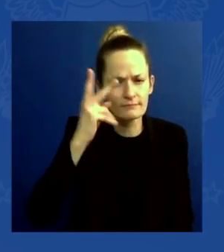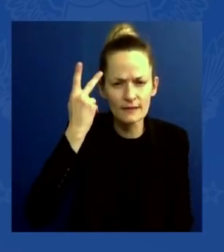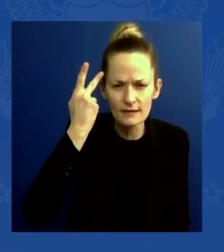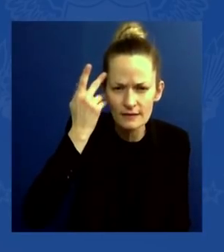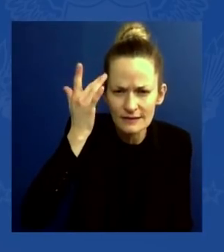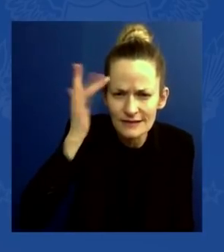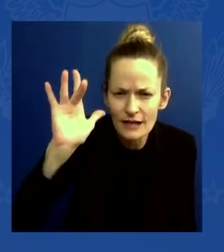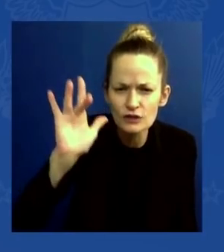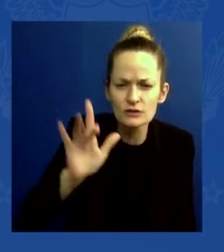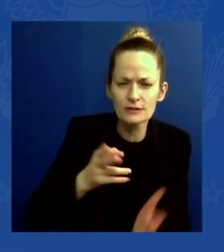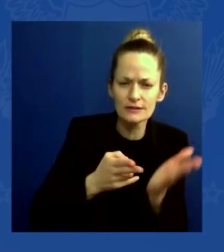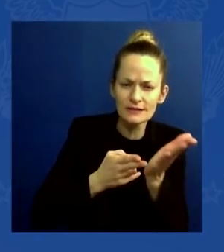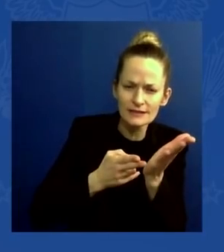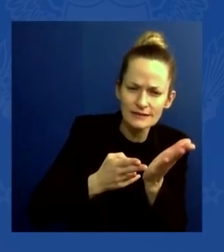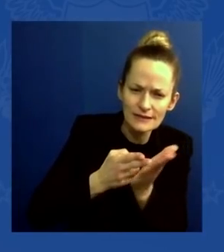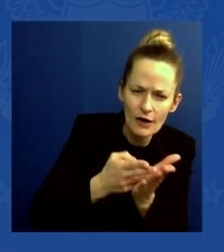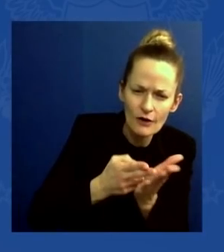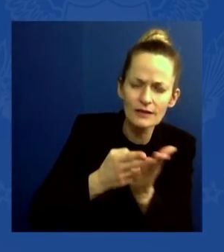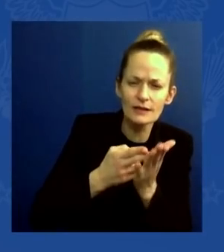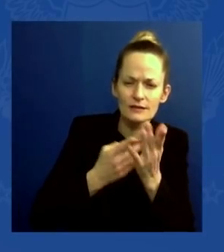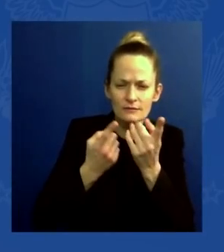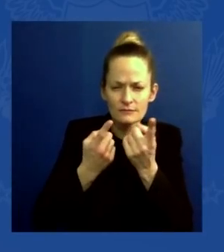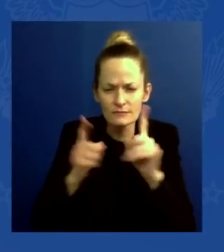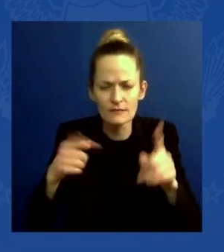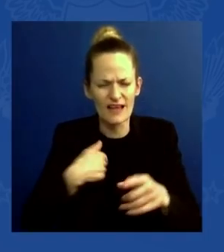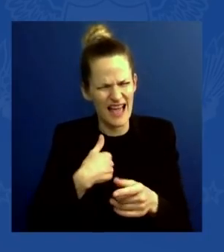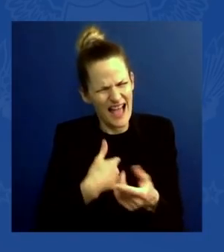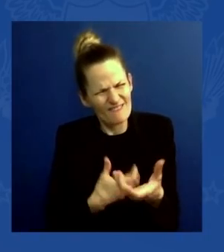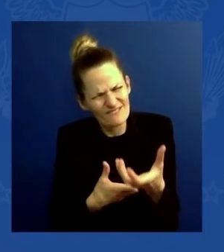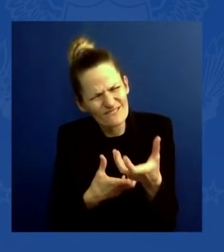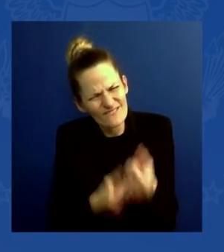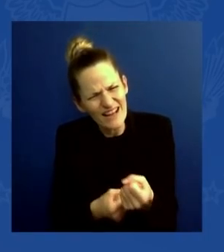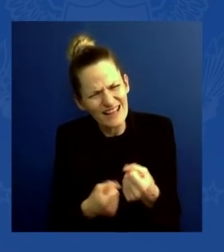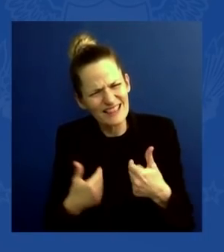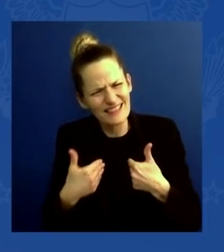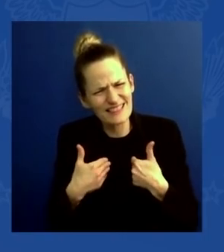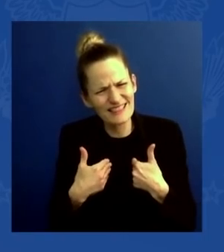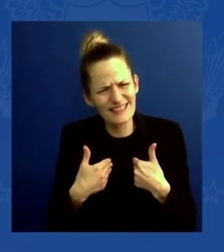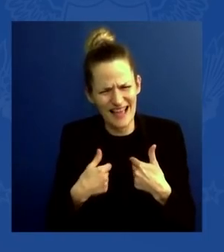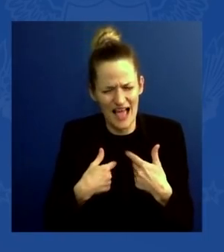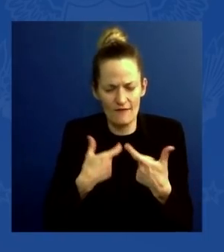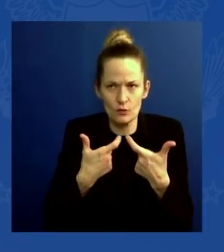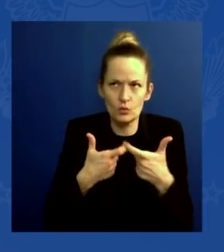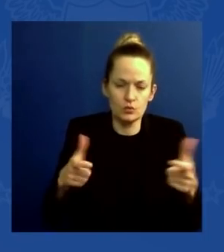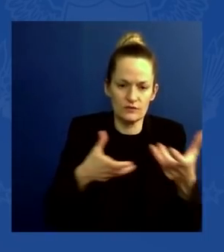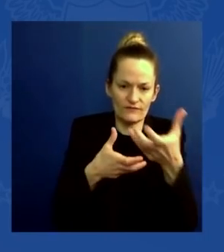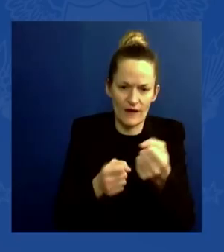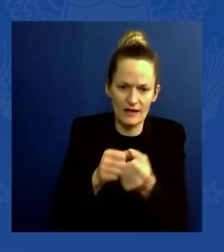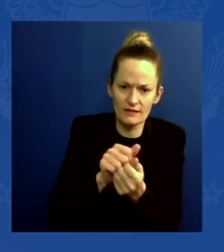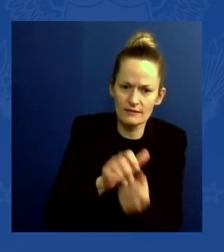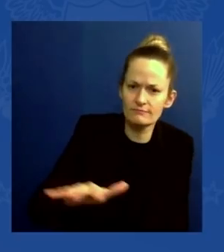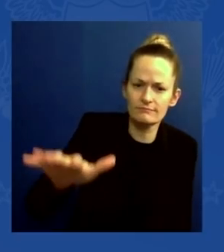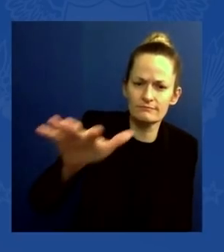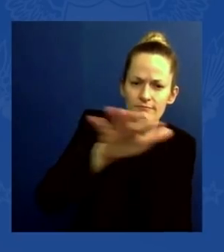Because I'm convinced we're the most unique country in the world not because we're all so smart and the rest,